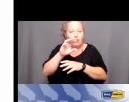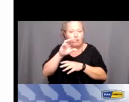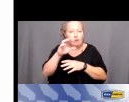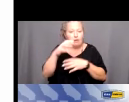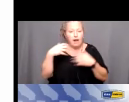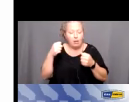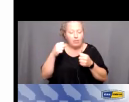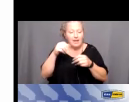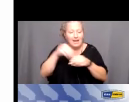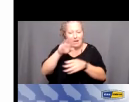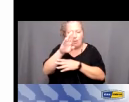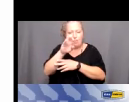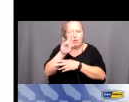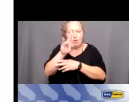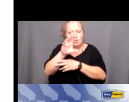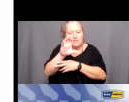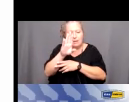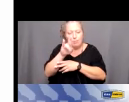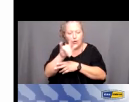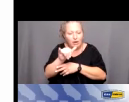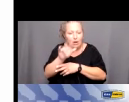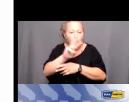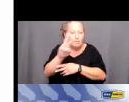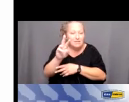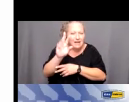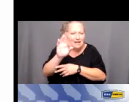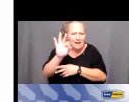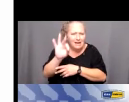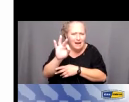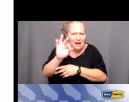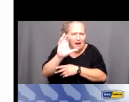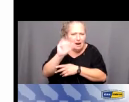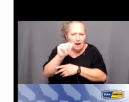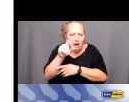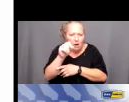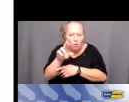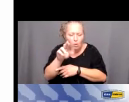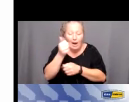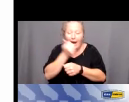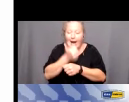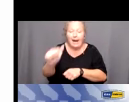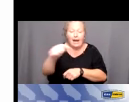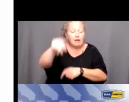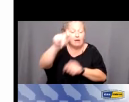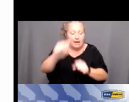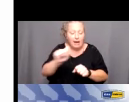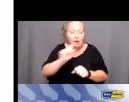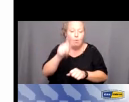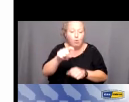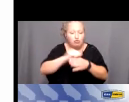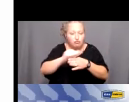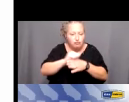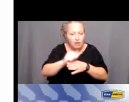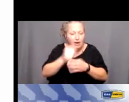On our website 99calor.org Anyone can order free training materials or fact sheets. If anyone on this